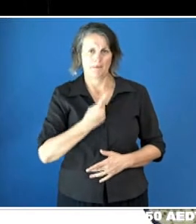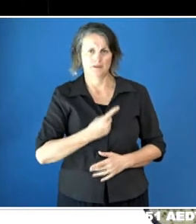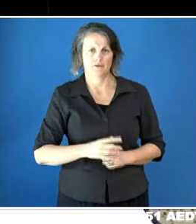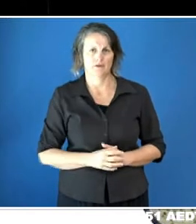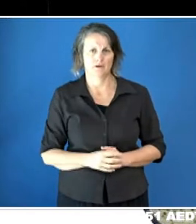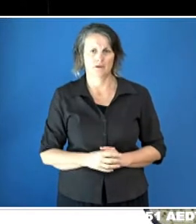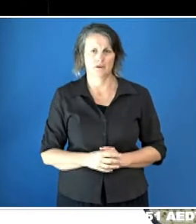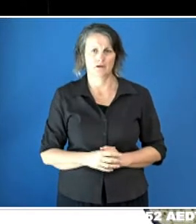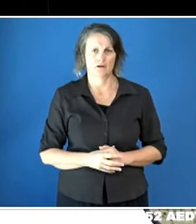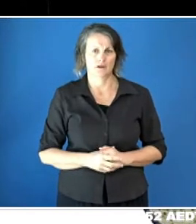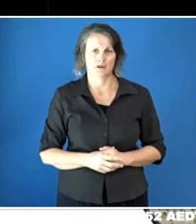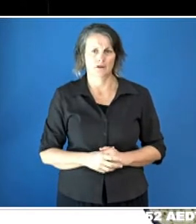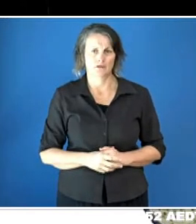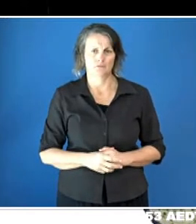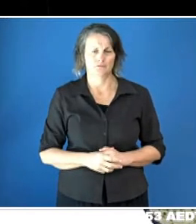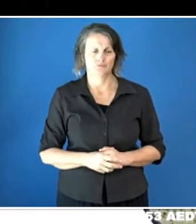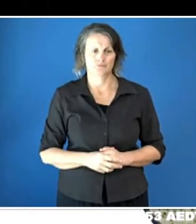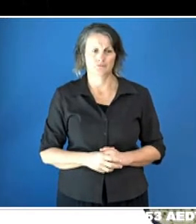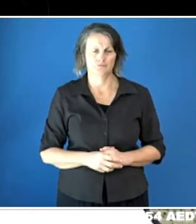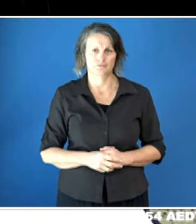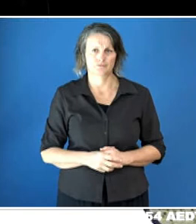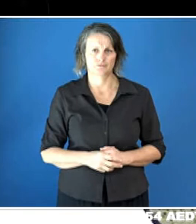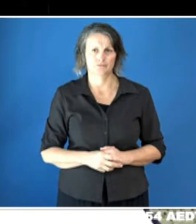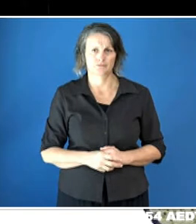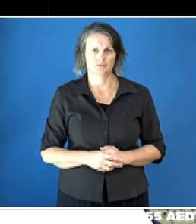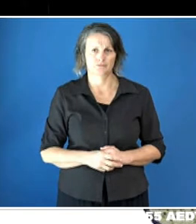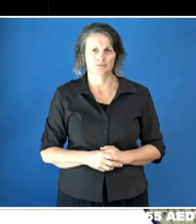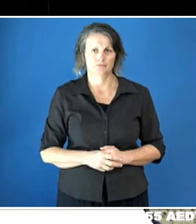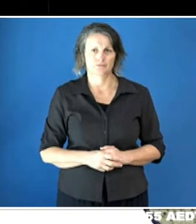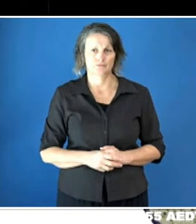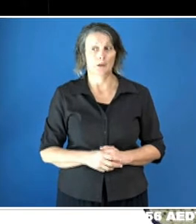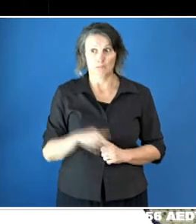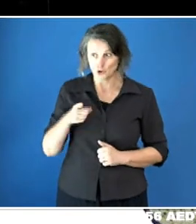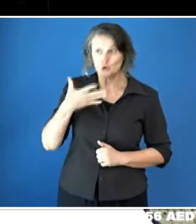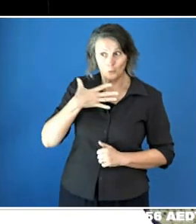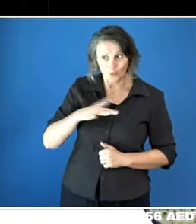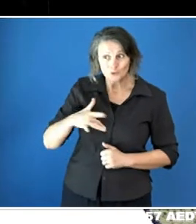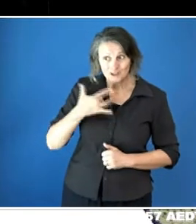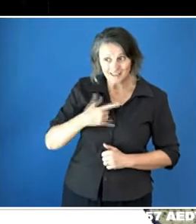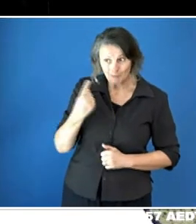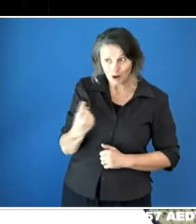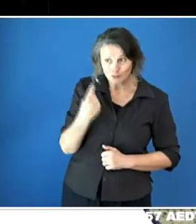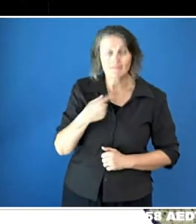That's your aim, isn't it, because you just want to live by yourself. Yeah. MS EASTMAN: Choose your own house.